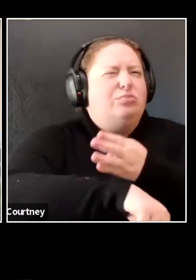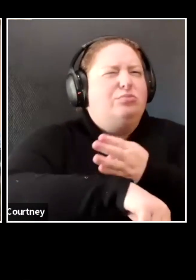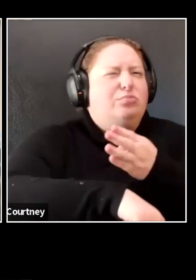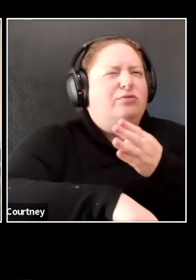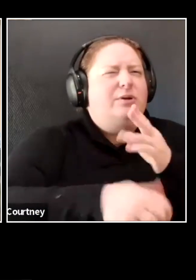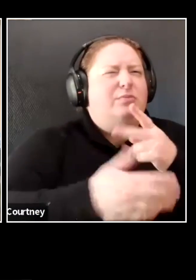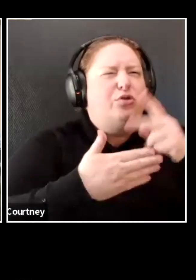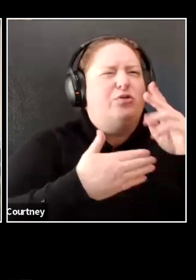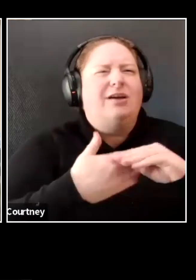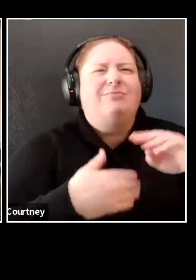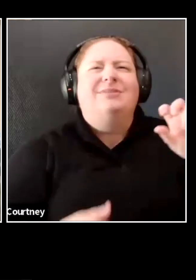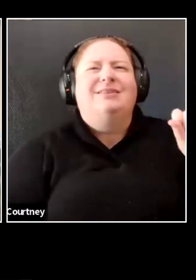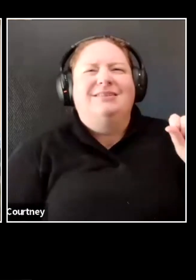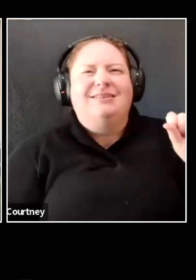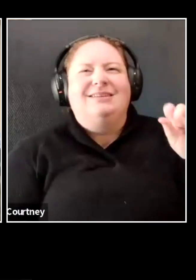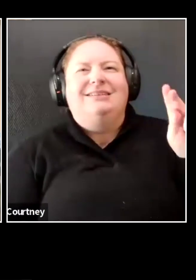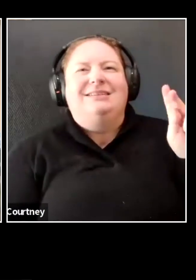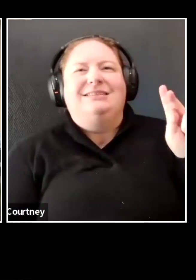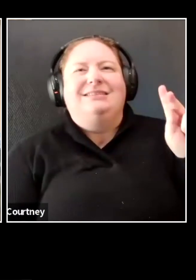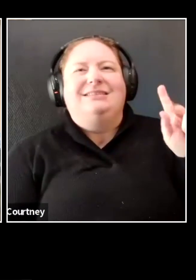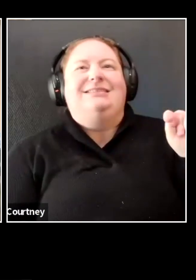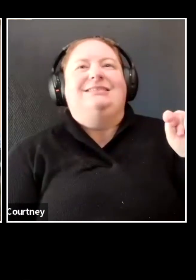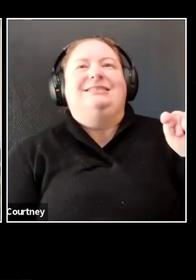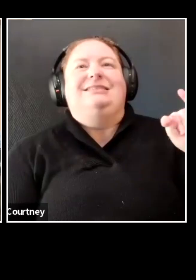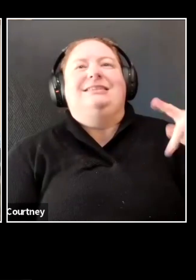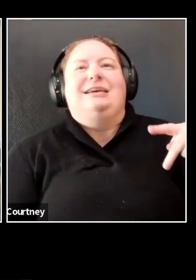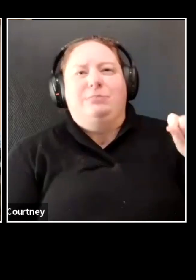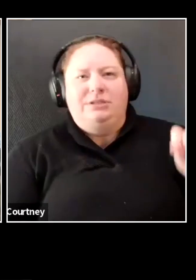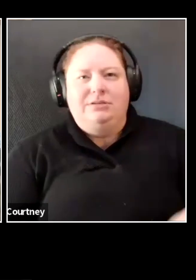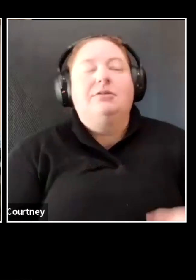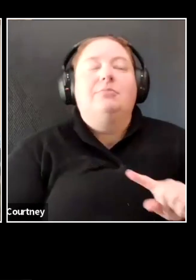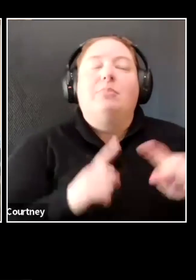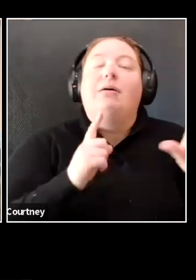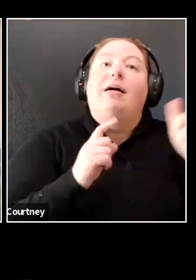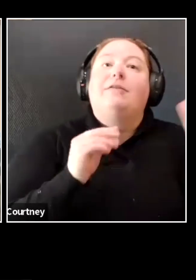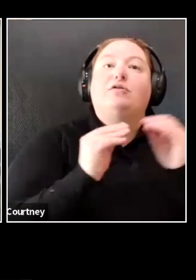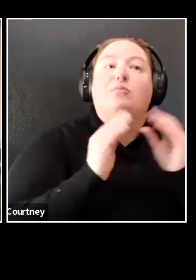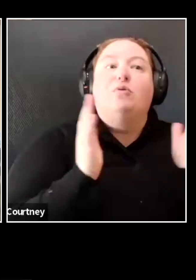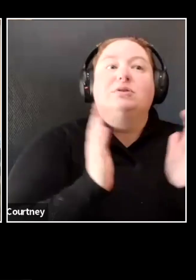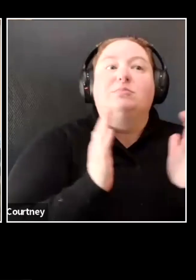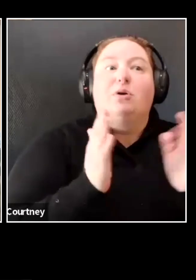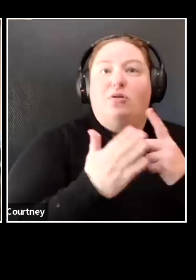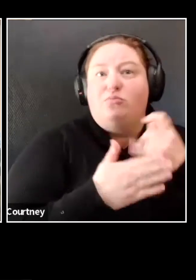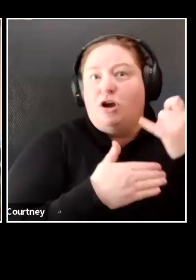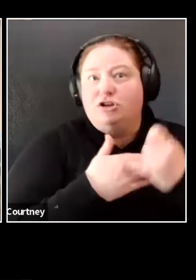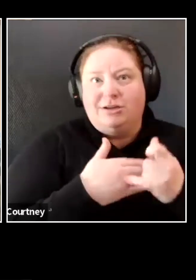I'm sure there are other much smaller projects that don't get on those like I don't think any